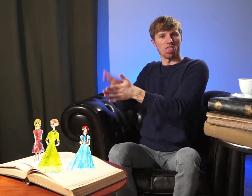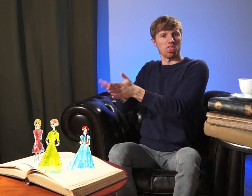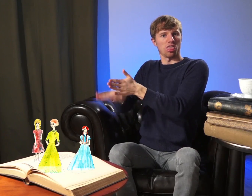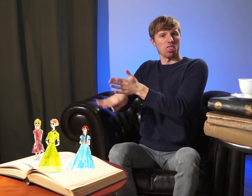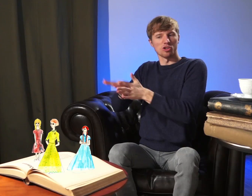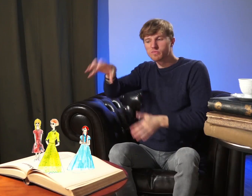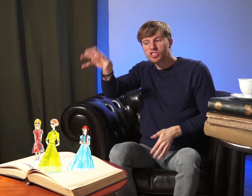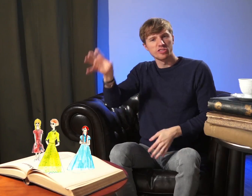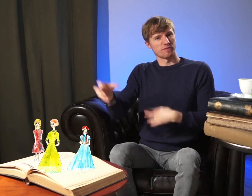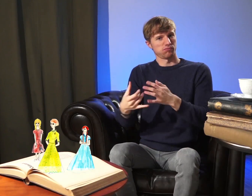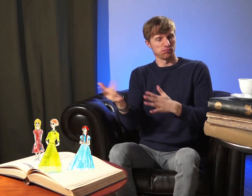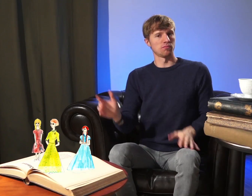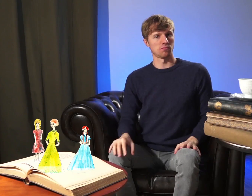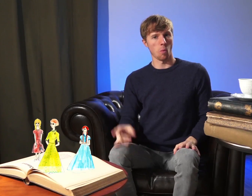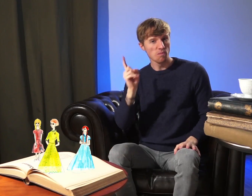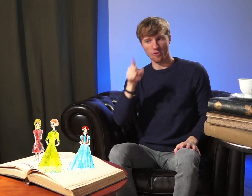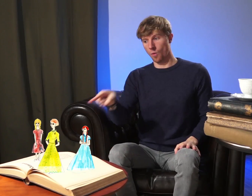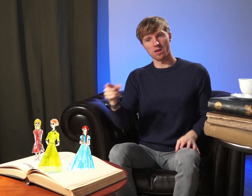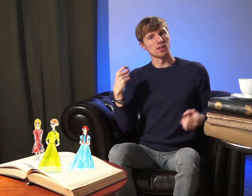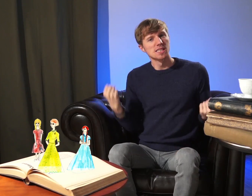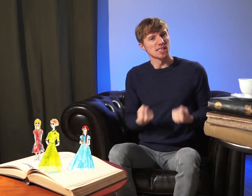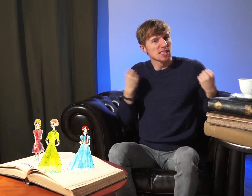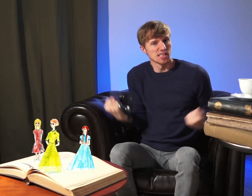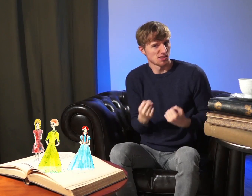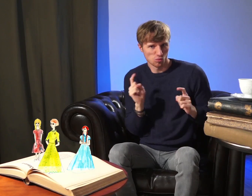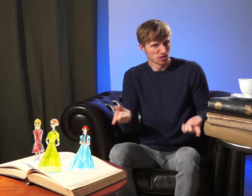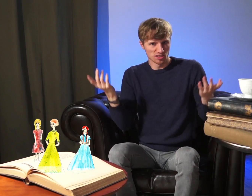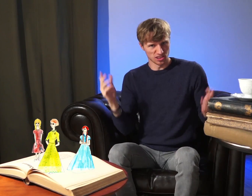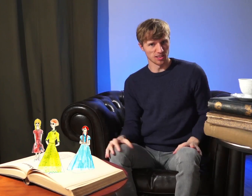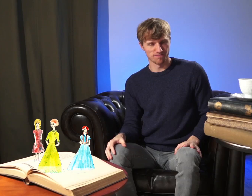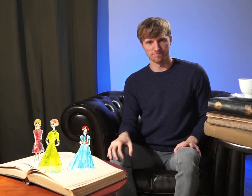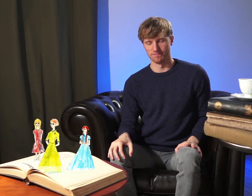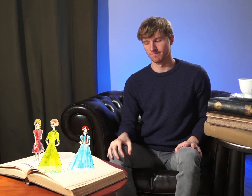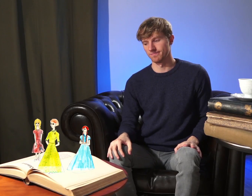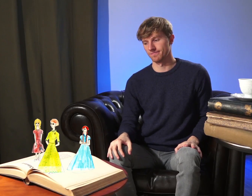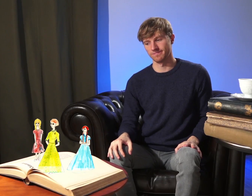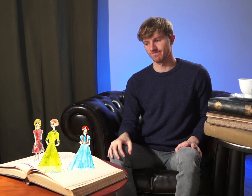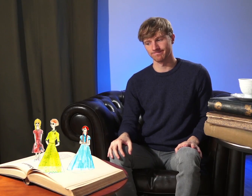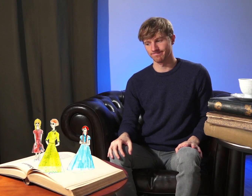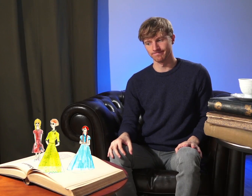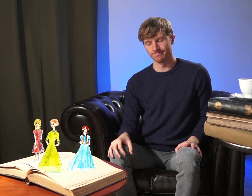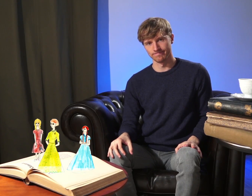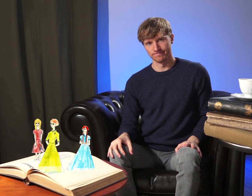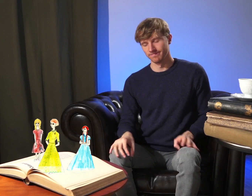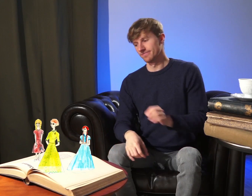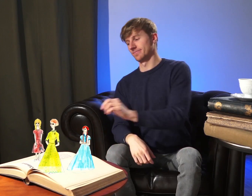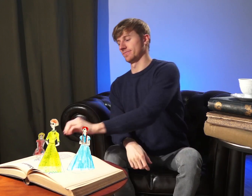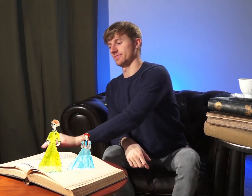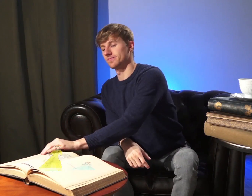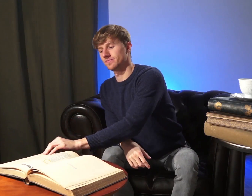despite the girl working so hard.